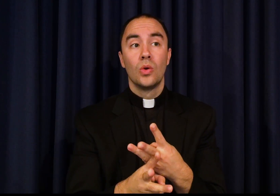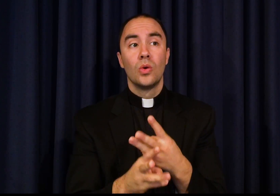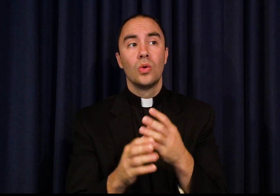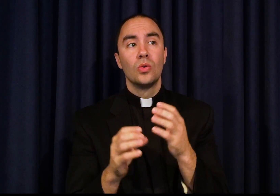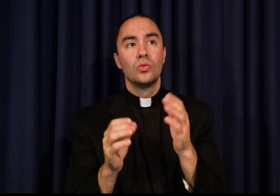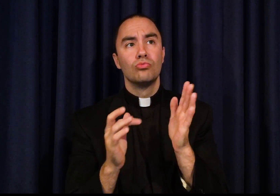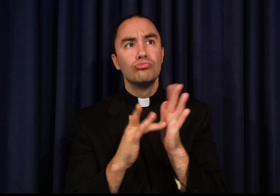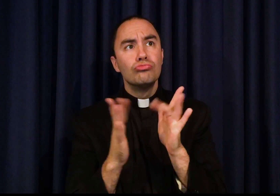world.